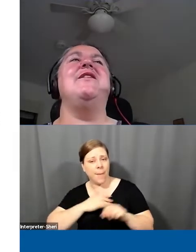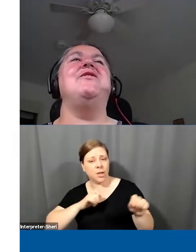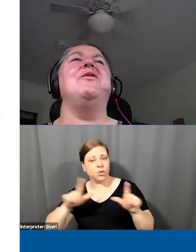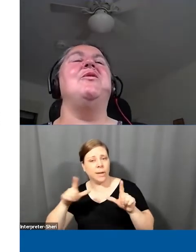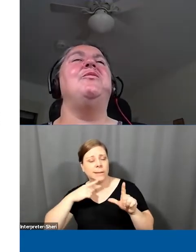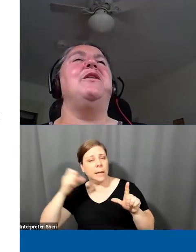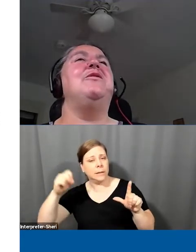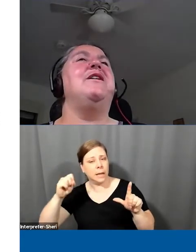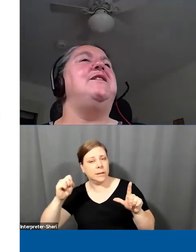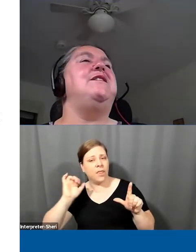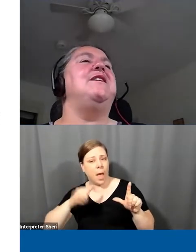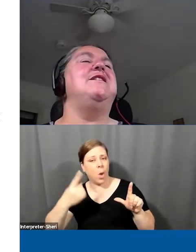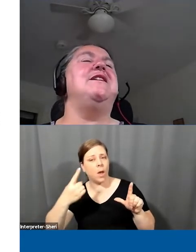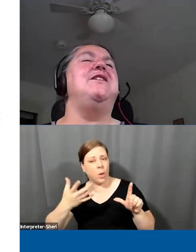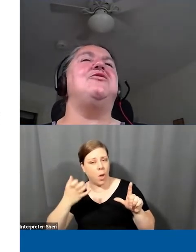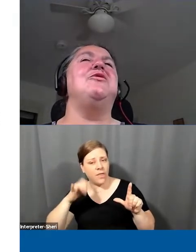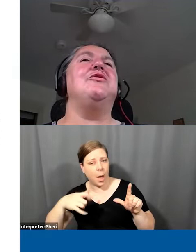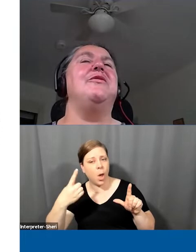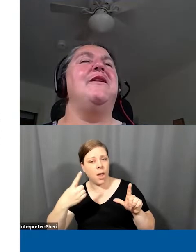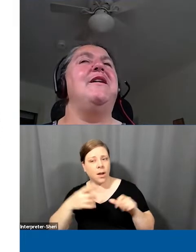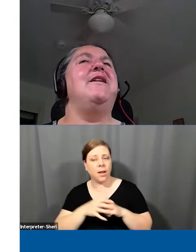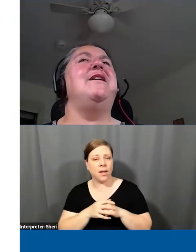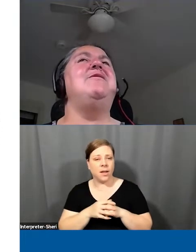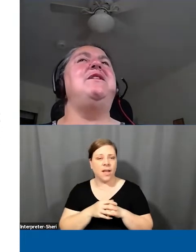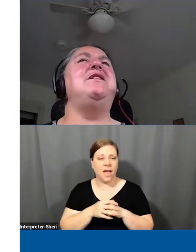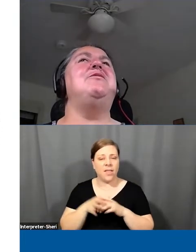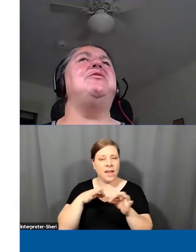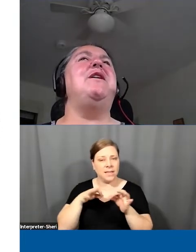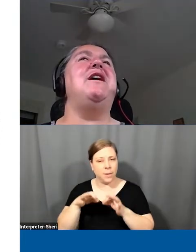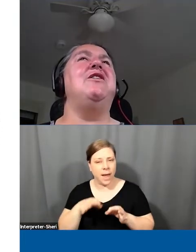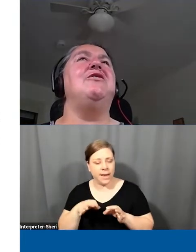And so, you know, then detailing the keystrokes. Then what we did was we hired...